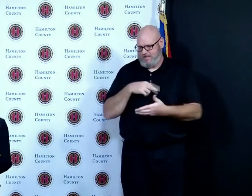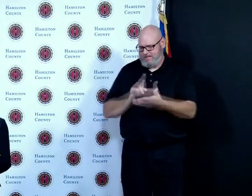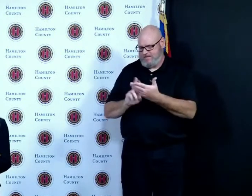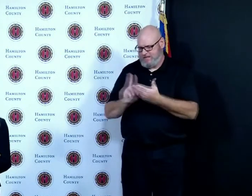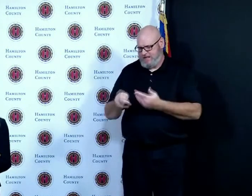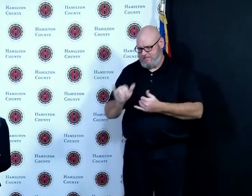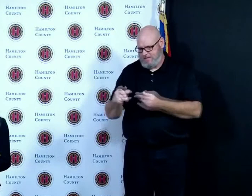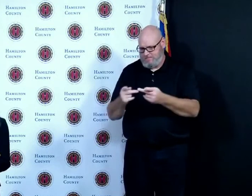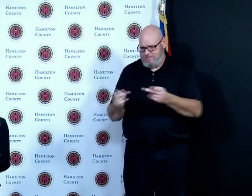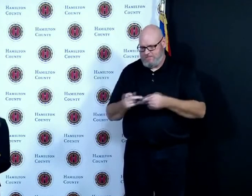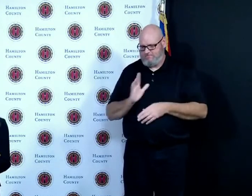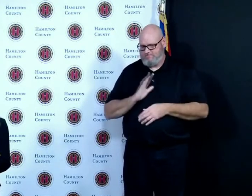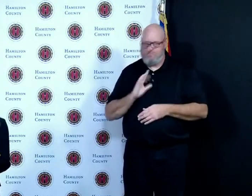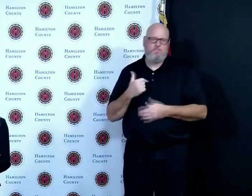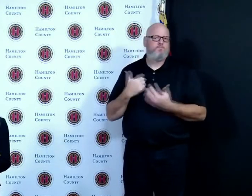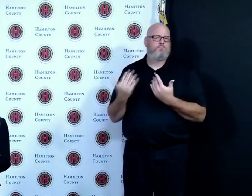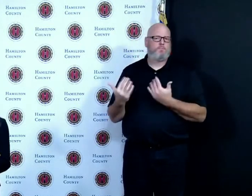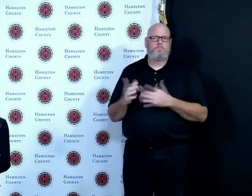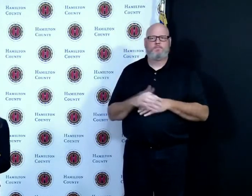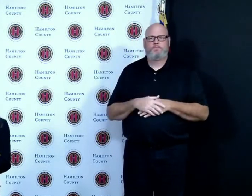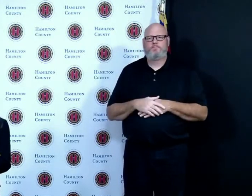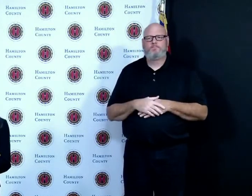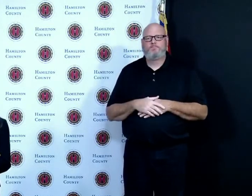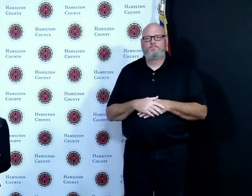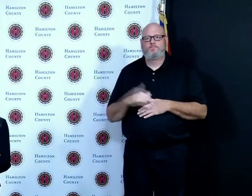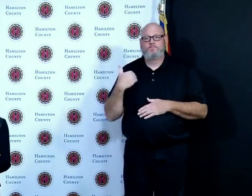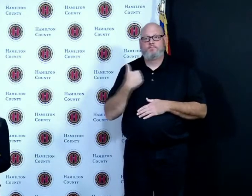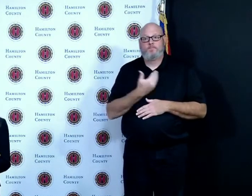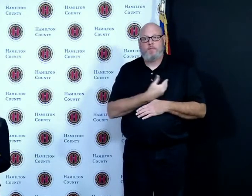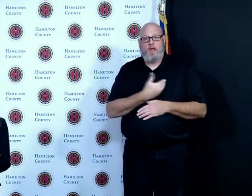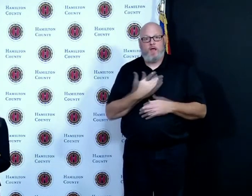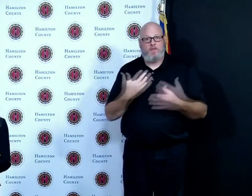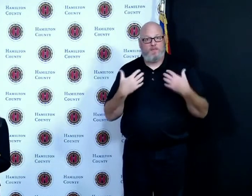don't do that right get together with people in your bubble or in your immediate family and watch